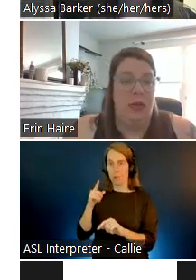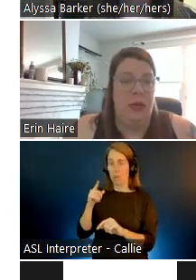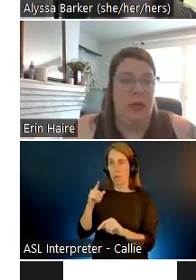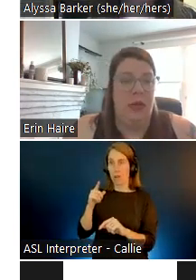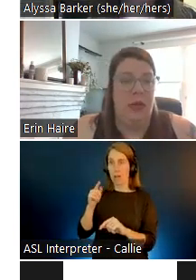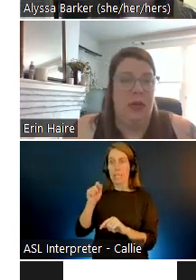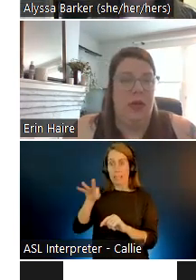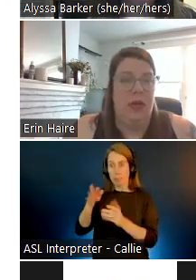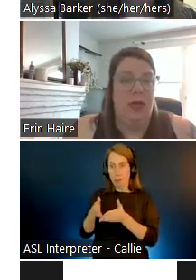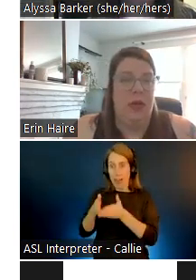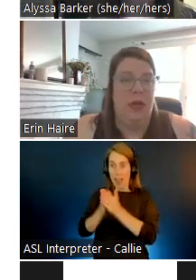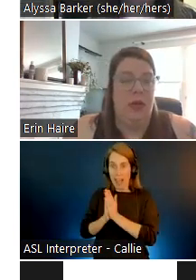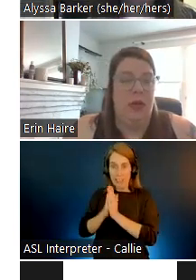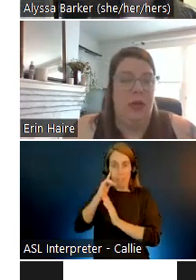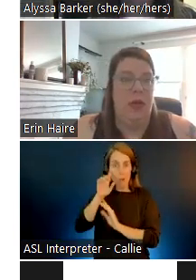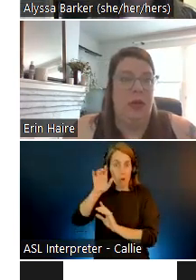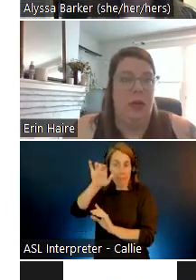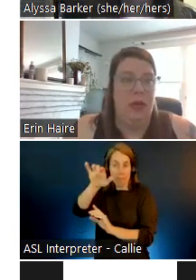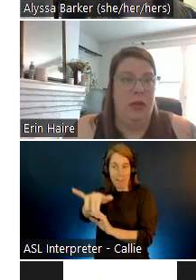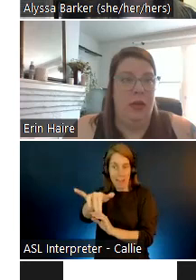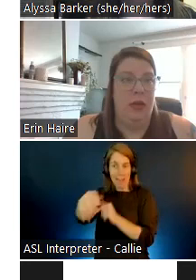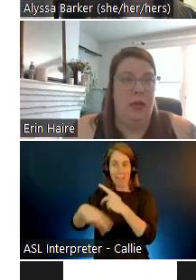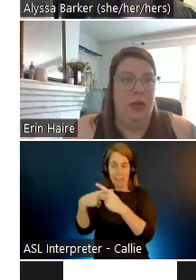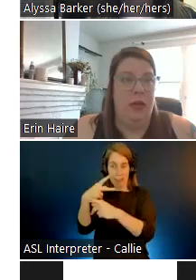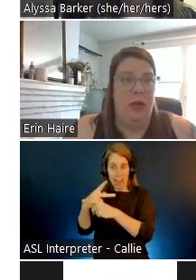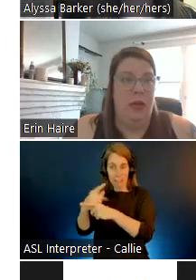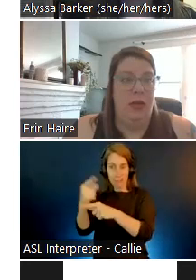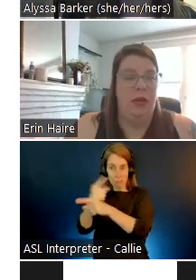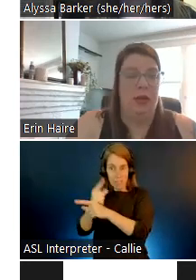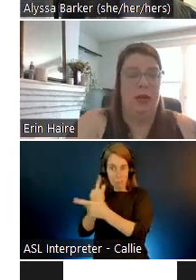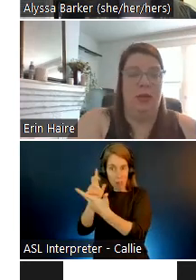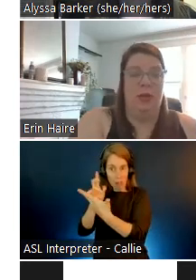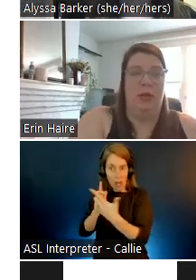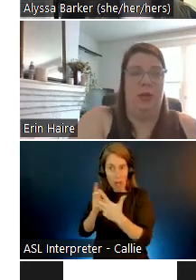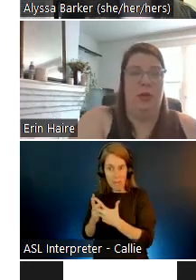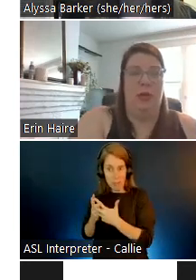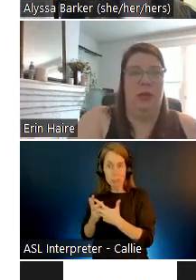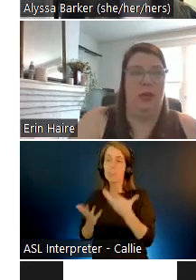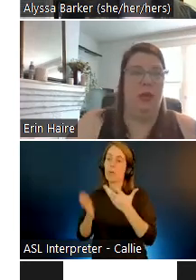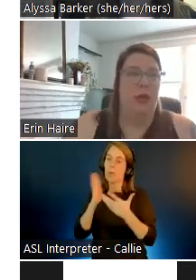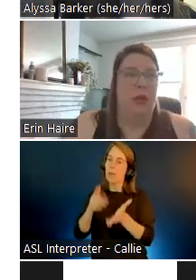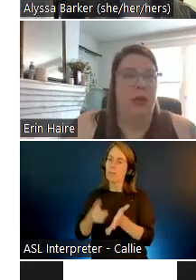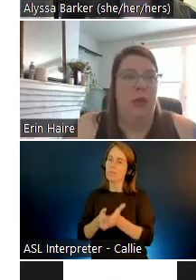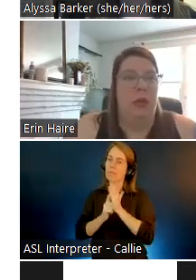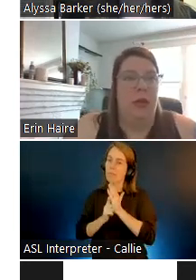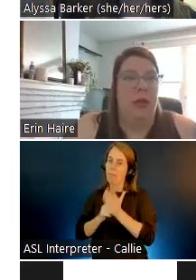a reasonable accommodation it could be very important to have some documentation from